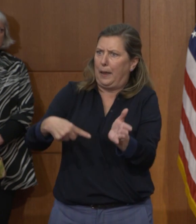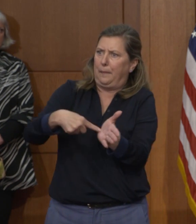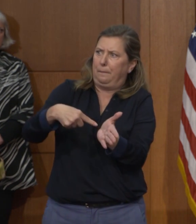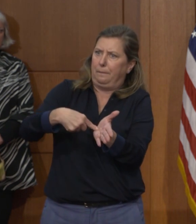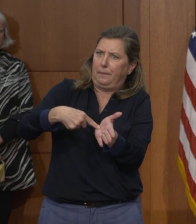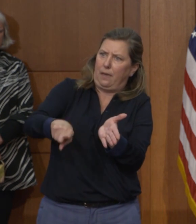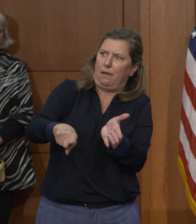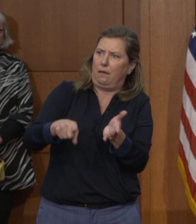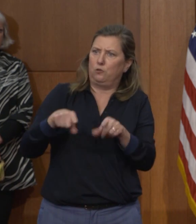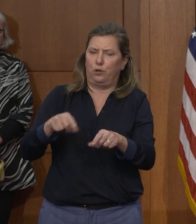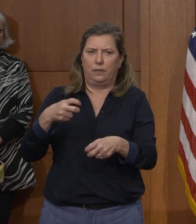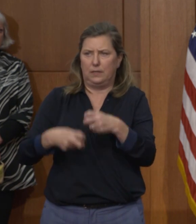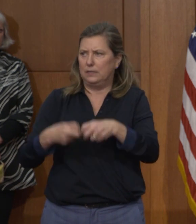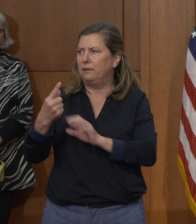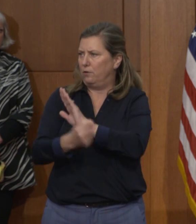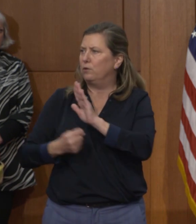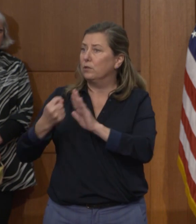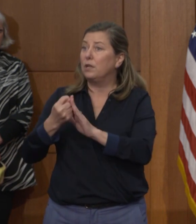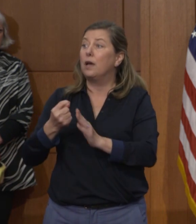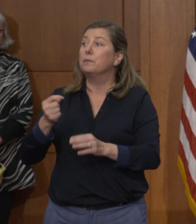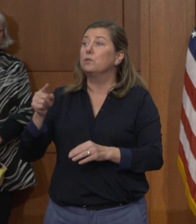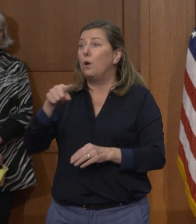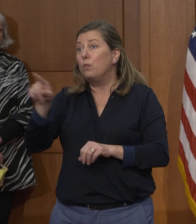not only to help the families but also to DOR or discuss this with the utilities